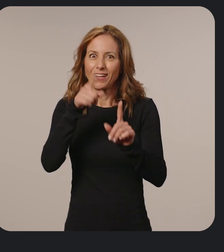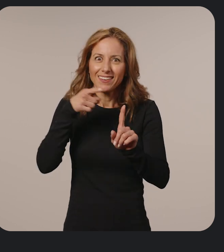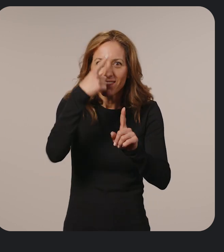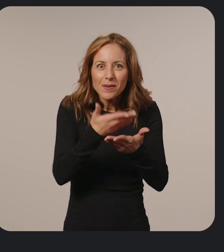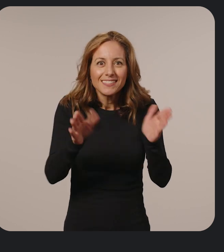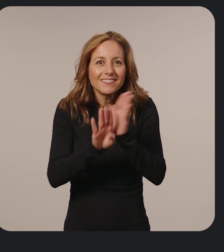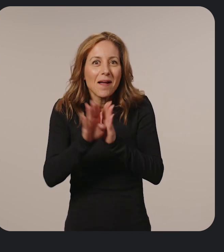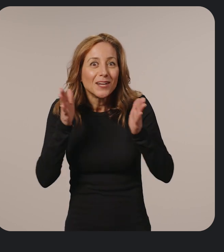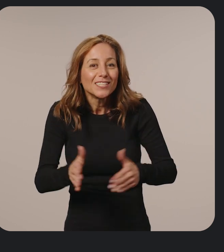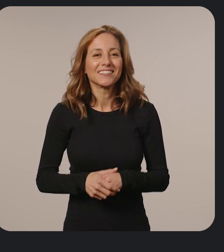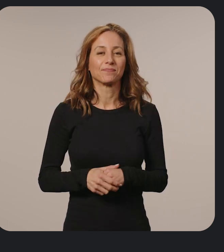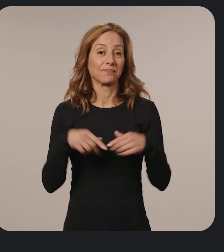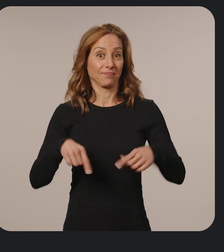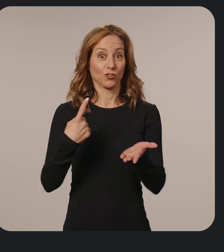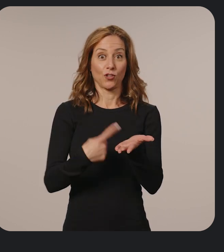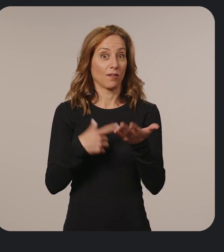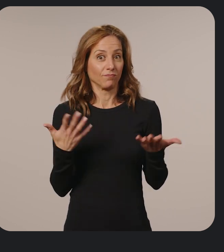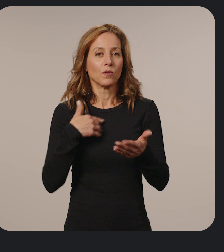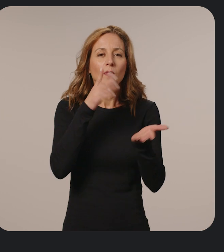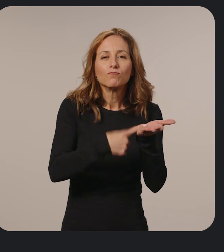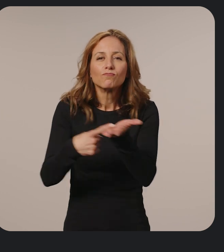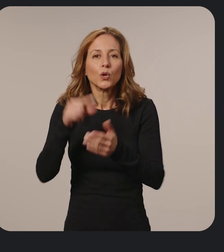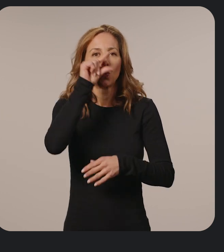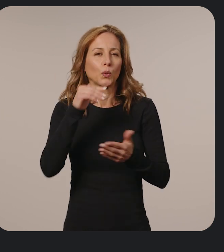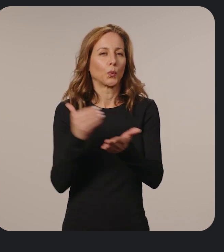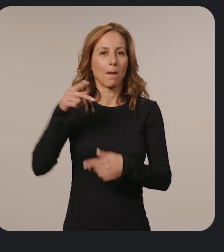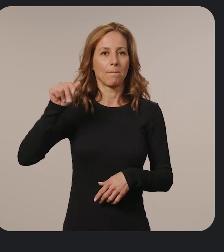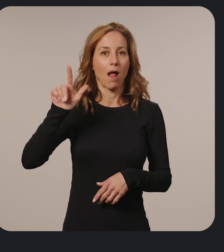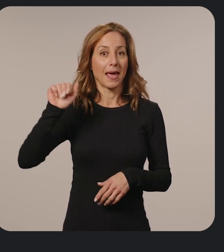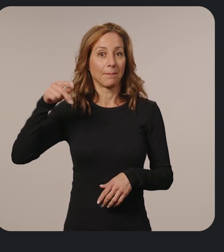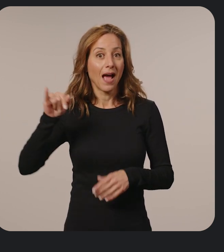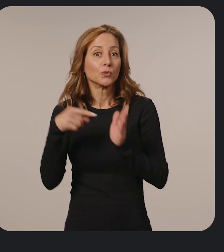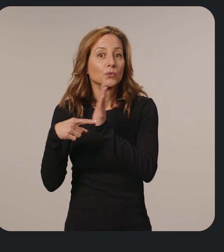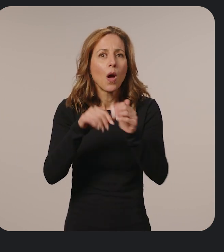for developers. In this talk, we'll cover Google's new PaLM API and show you how to build your own generative AI powered